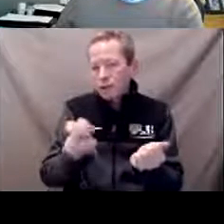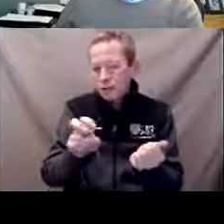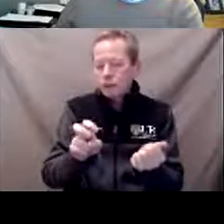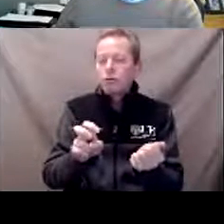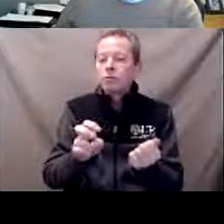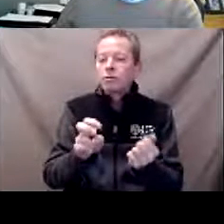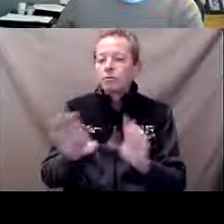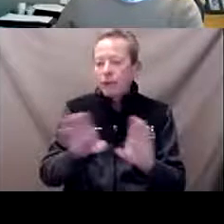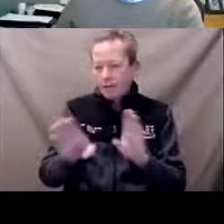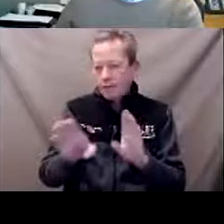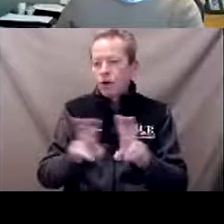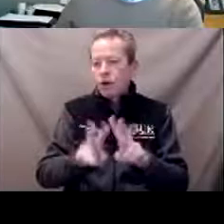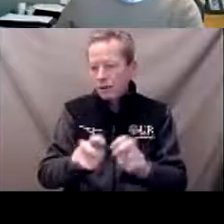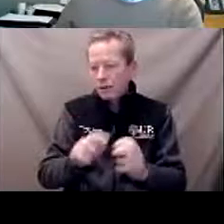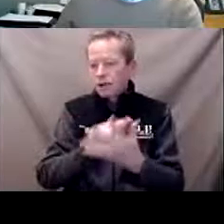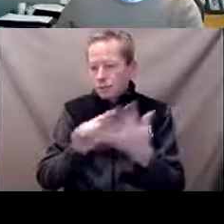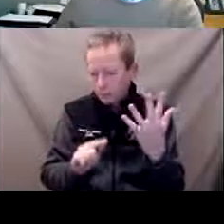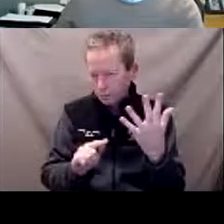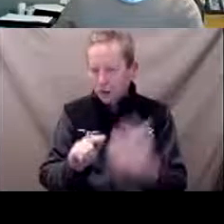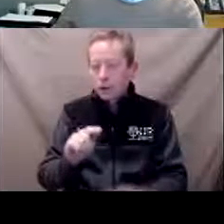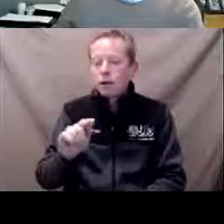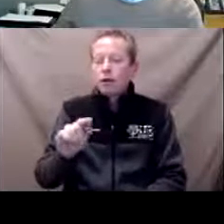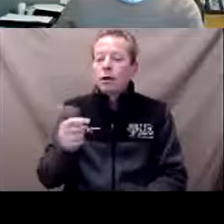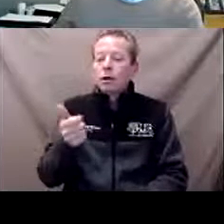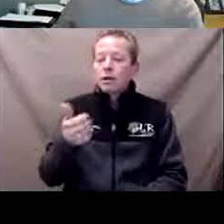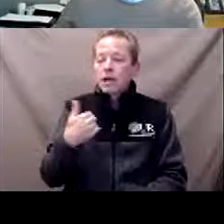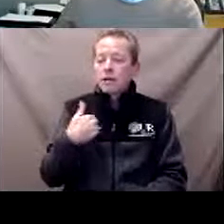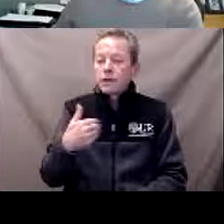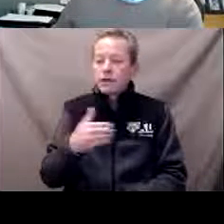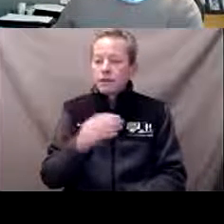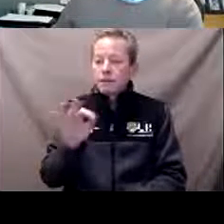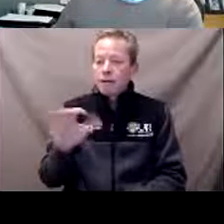Shirley holds an adjunct position in the faculty of nursing at the University of Toronto and is